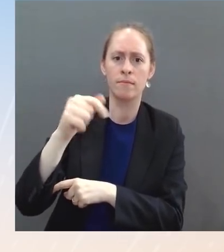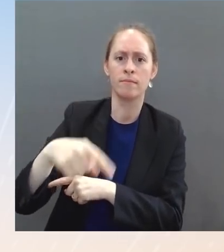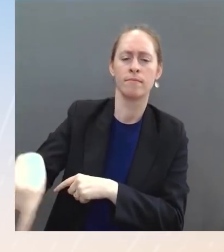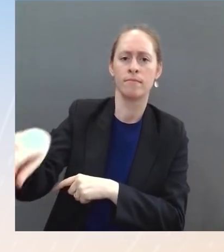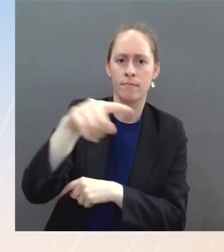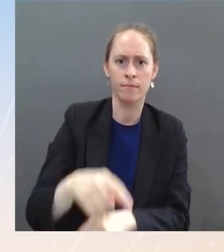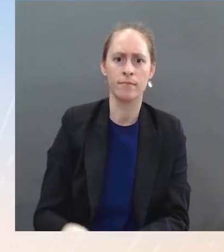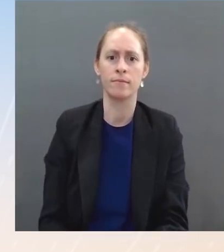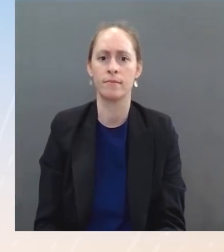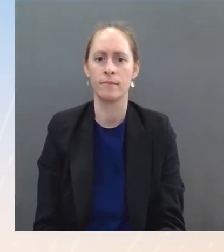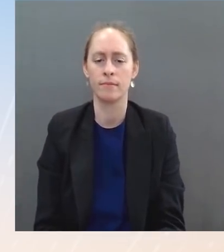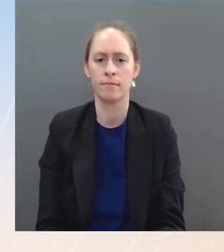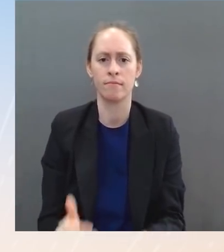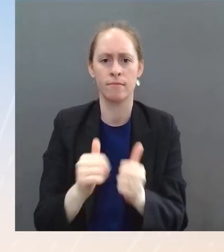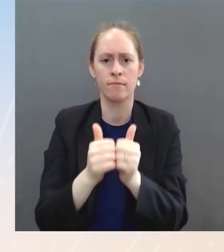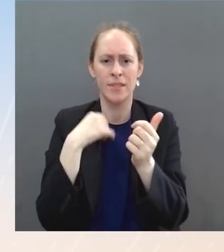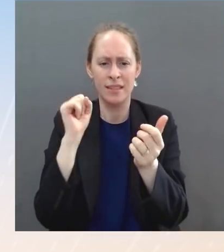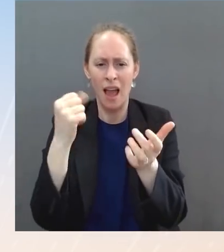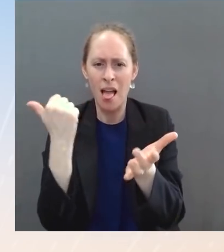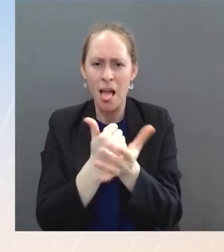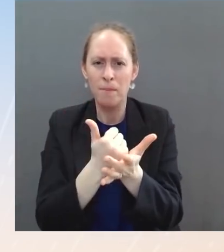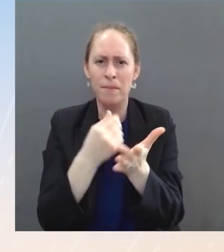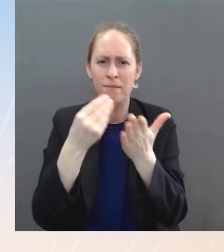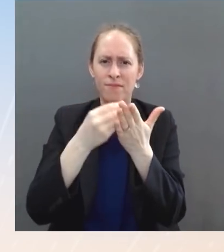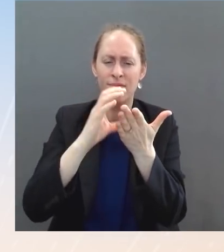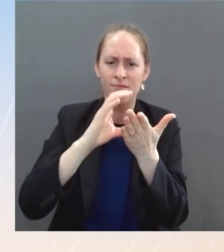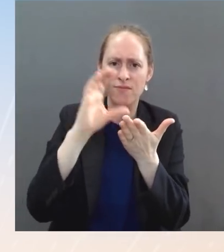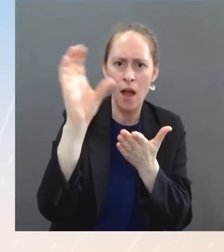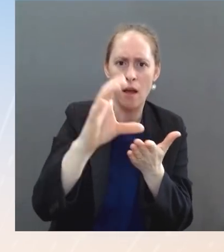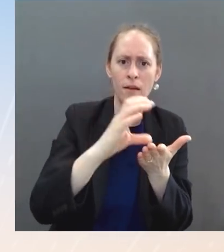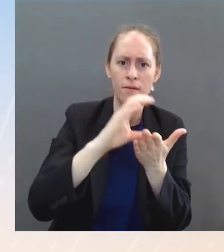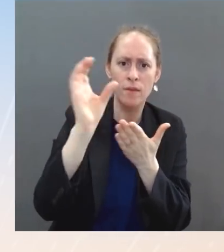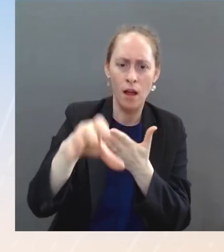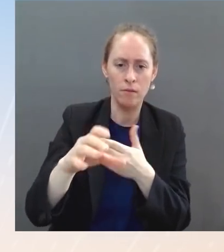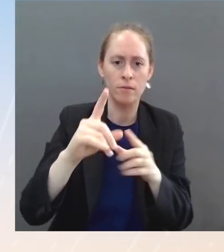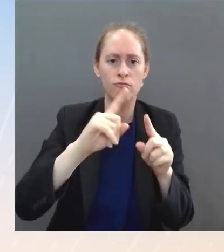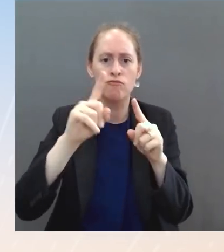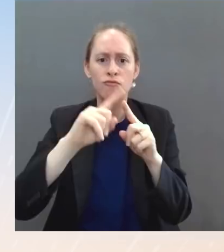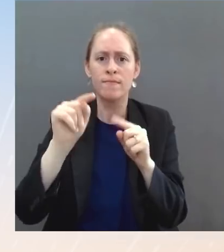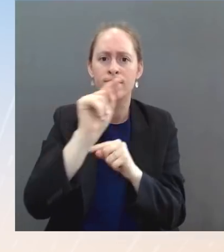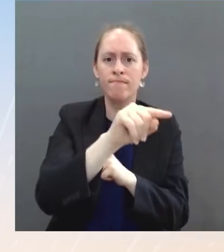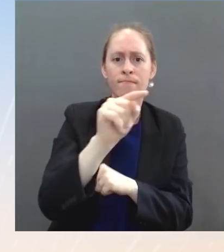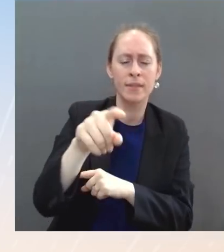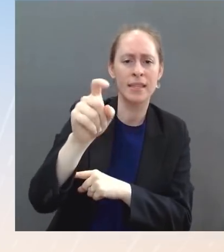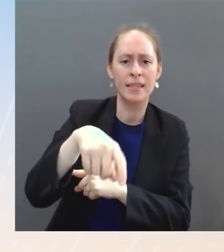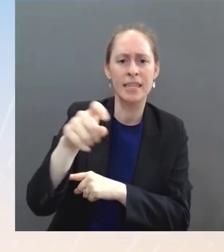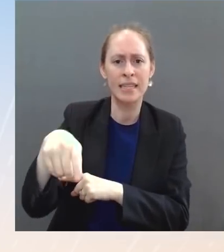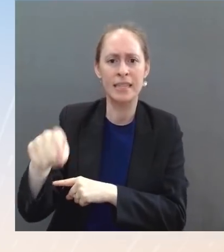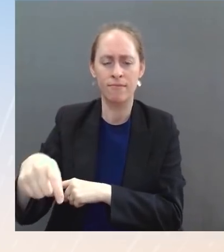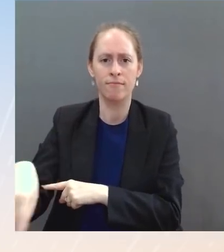And we hope all leaders can focus on those important issues and the impact on many of these young people